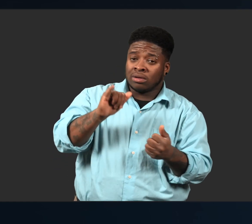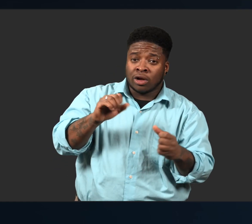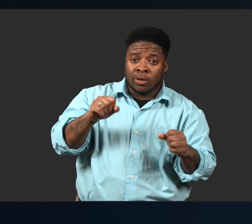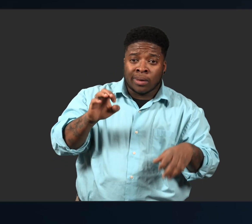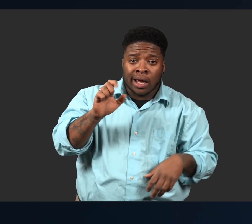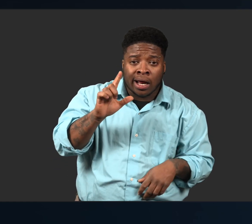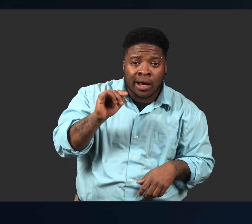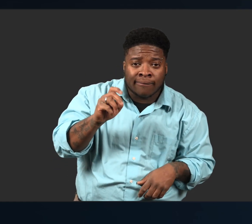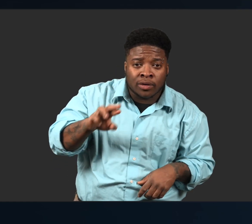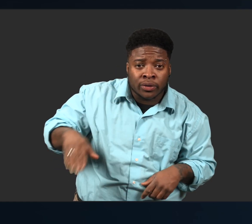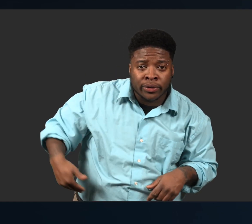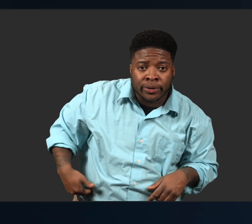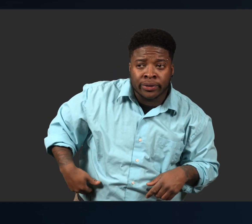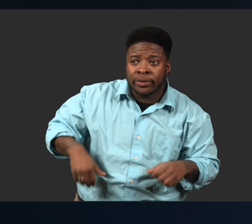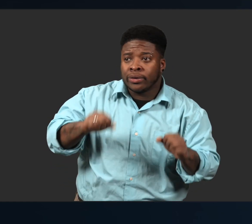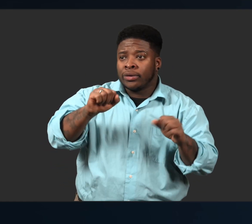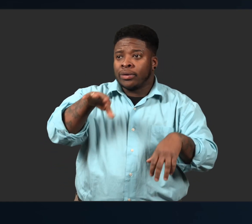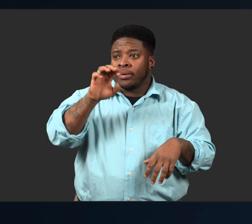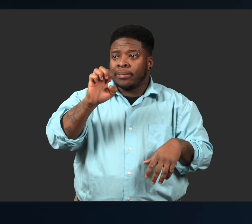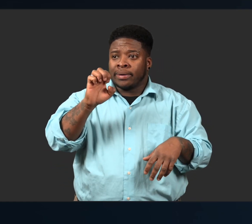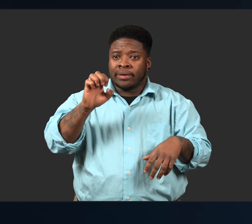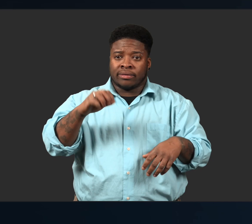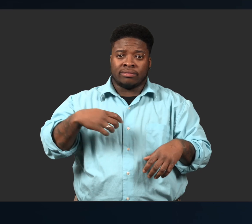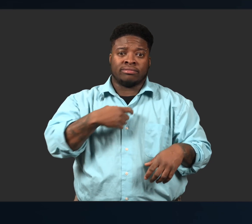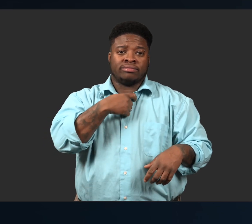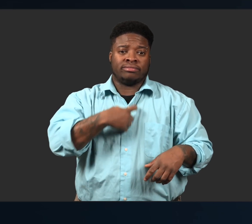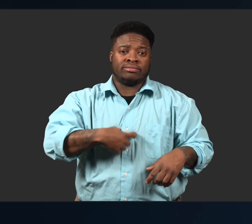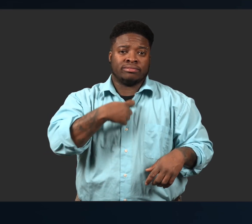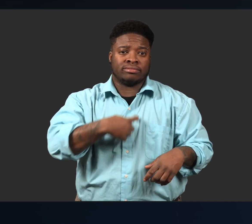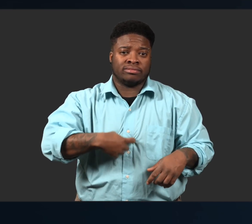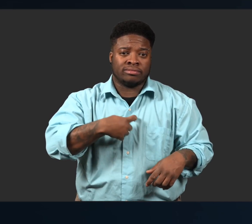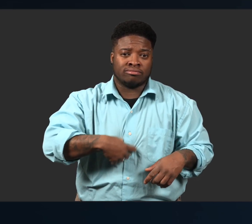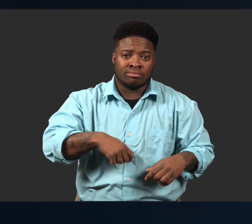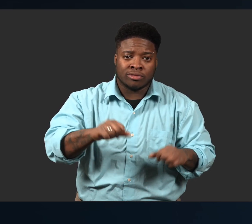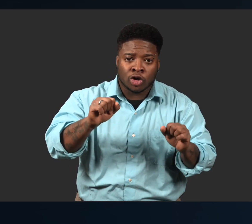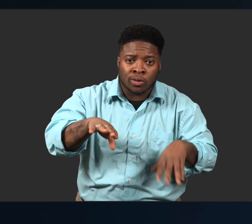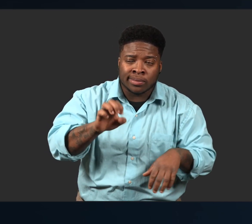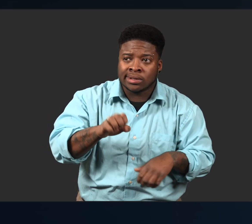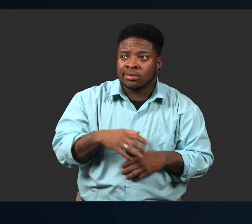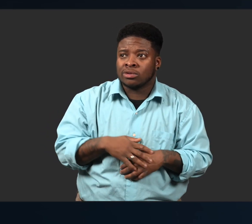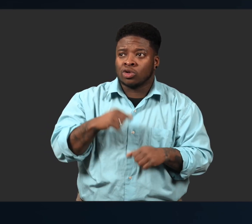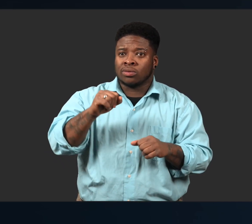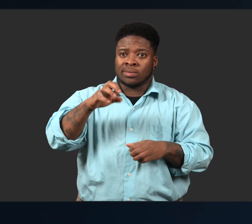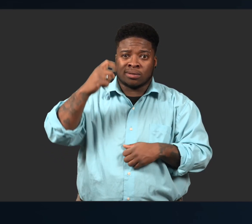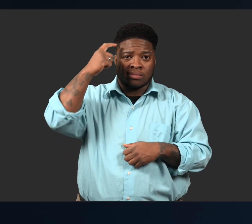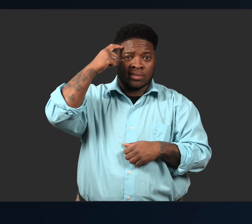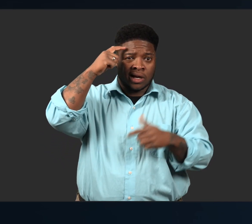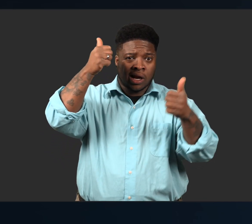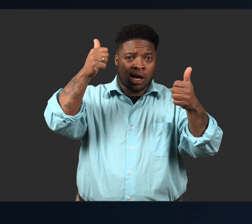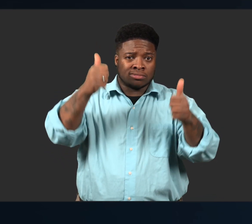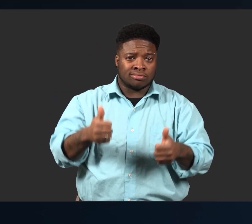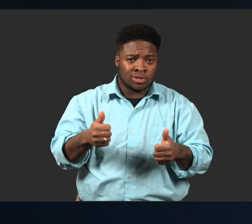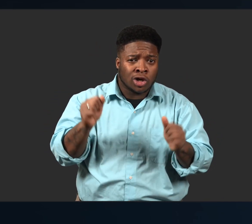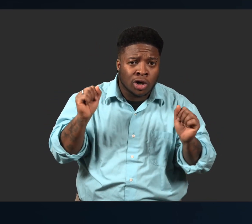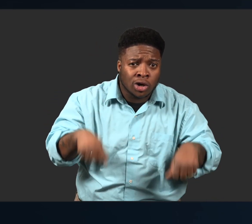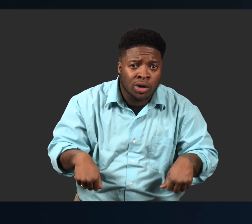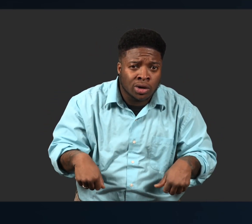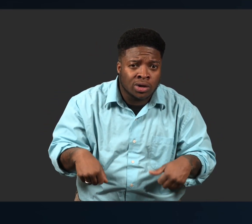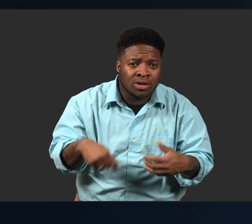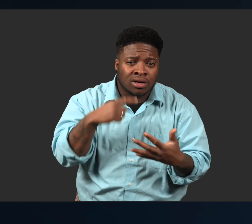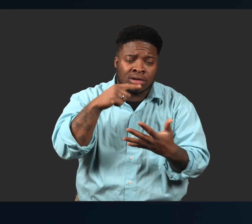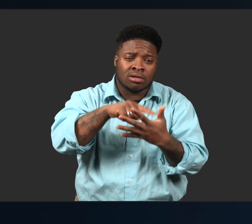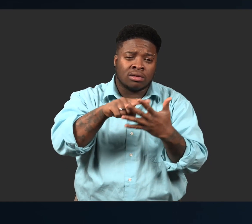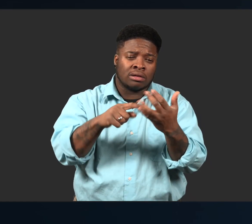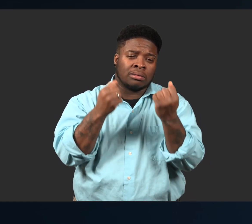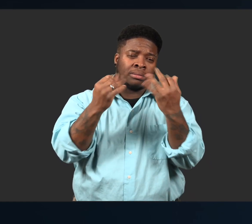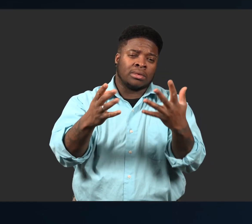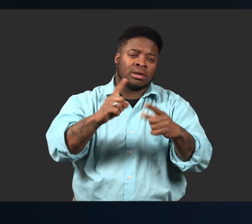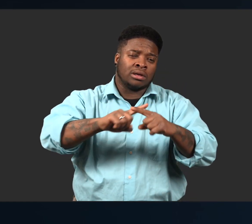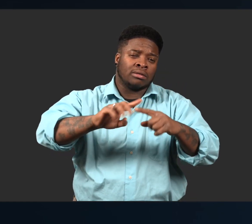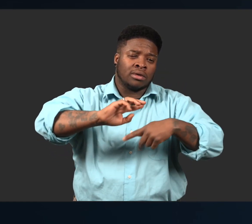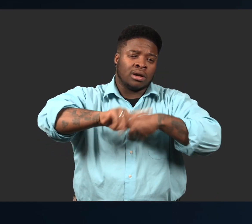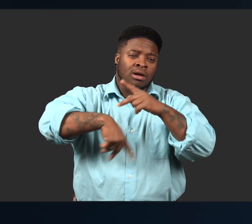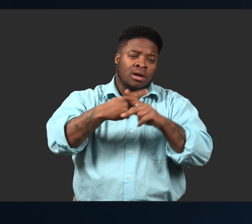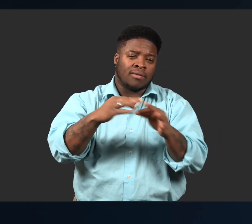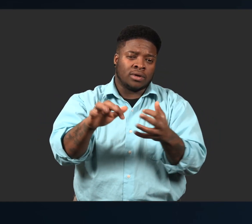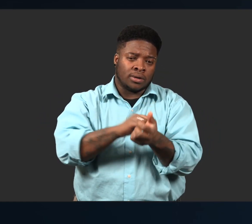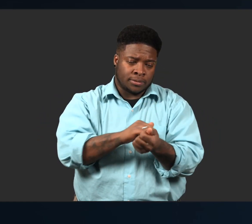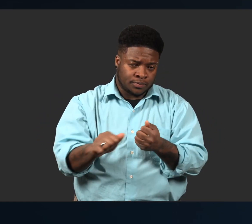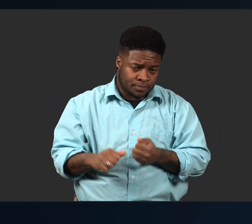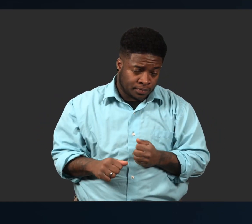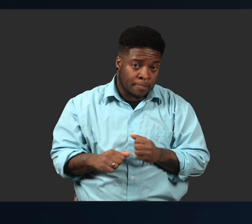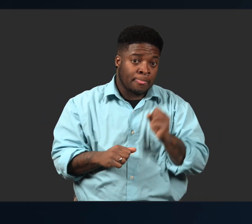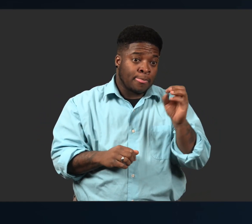such as liver damage, damage to the esophagus, cognitive impairment, and more.